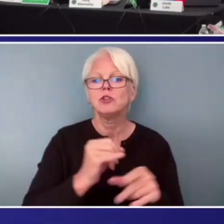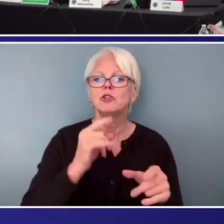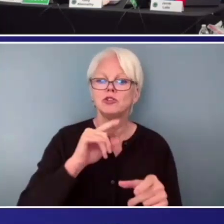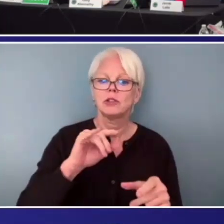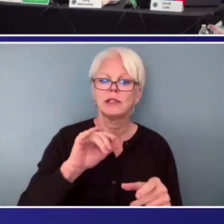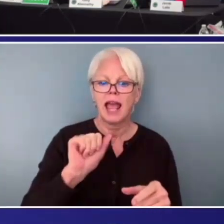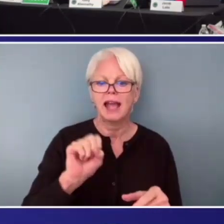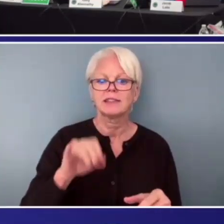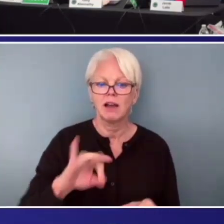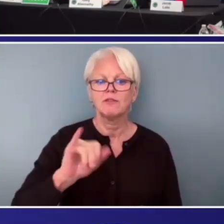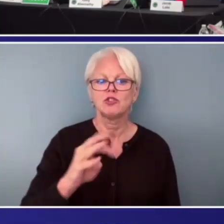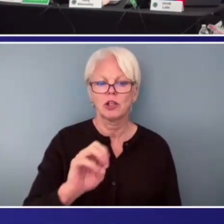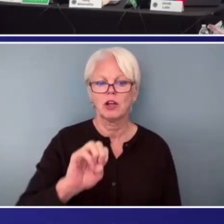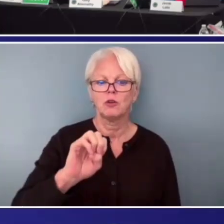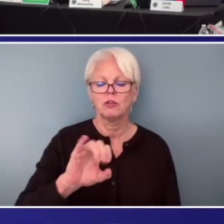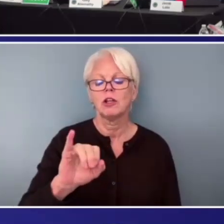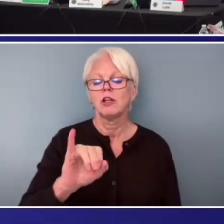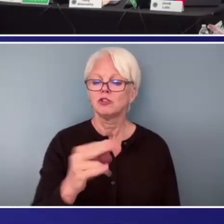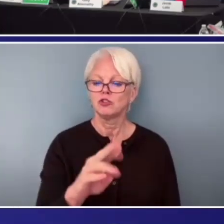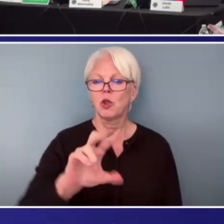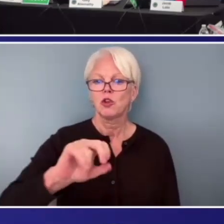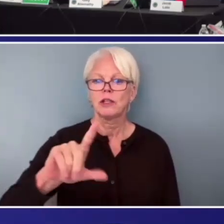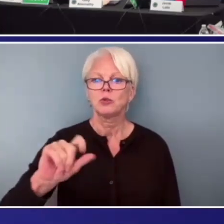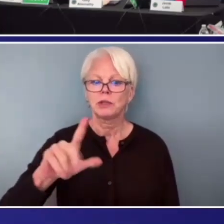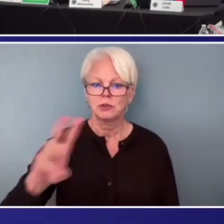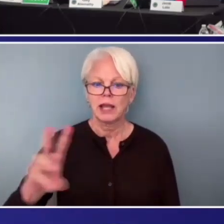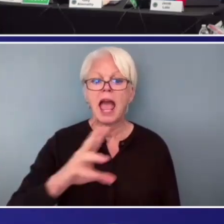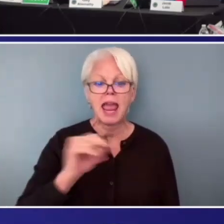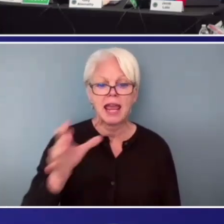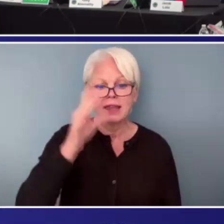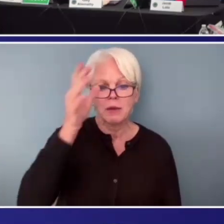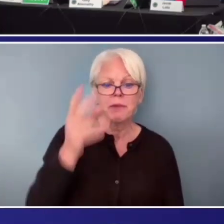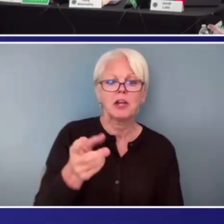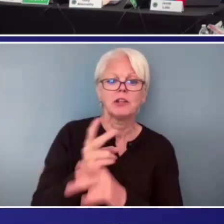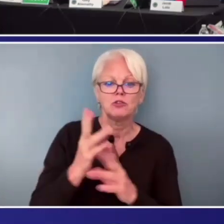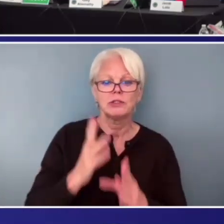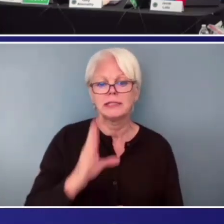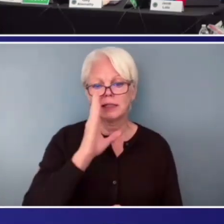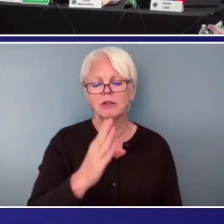the parent borrower received a Direct Loan for such program of study on behalf of the dependent student or the dependent student